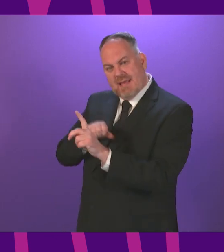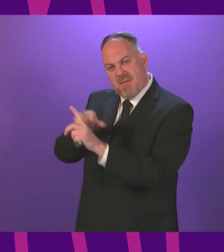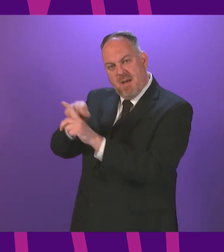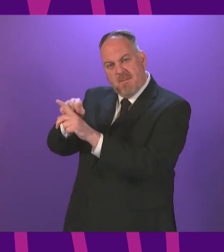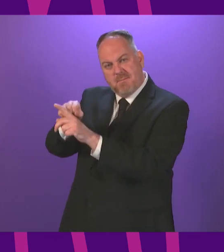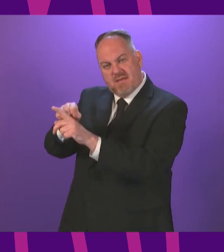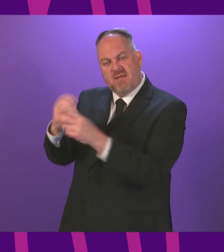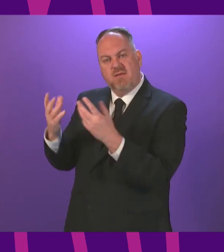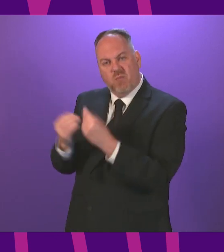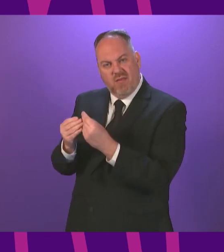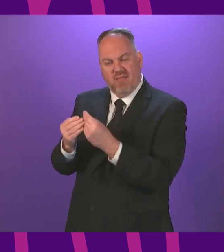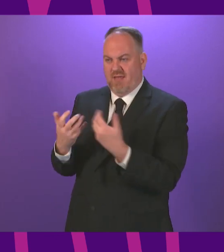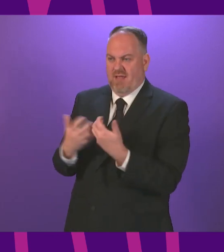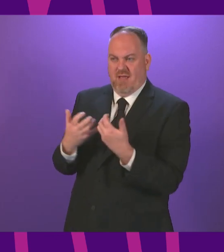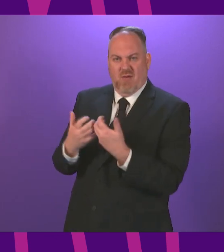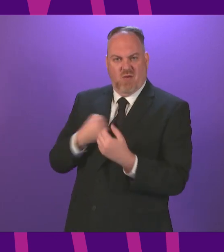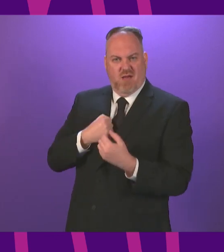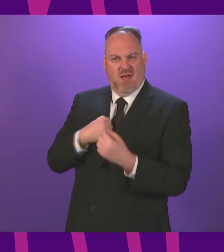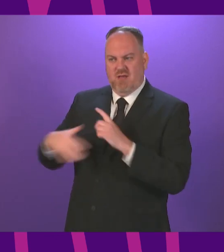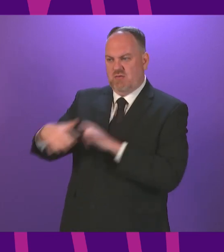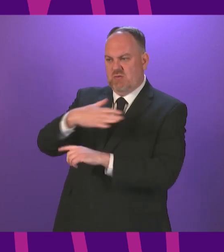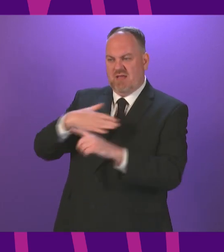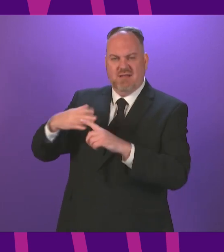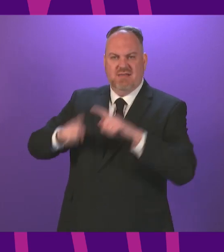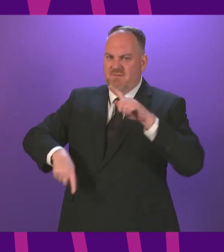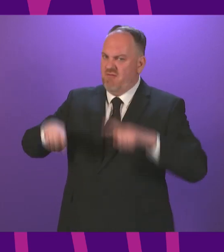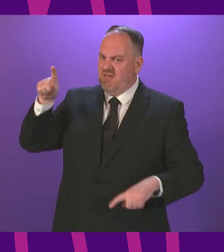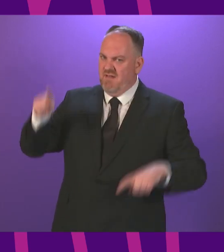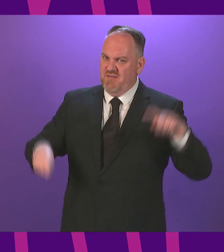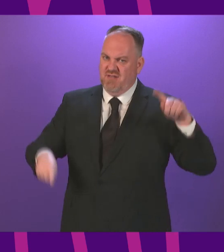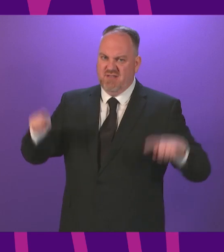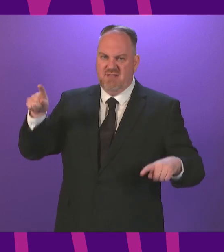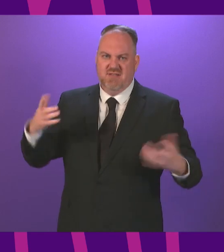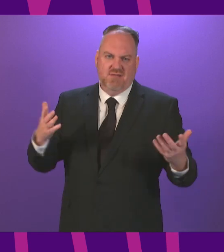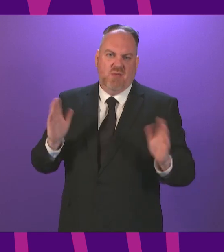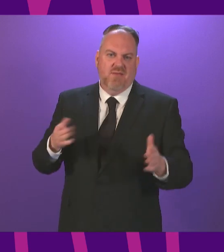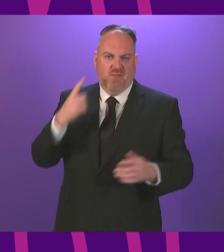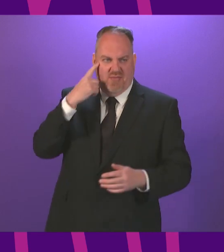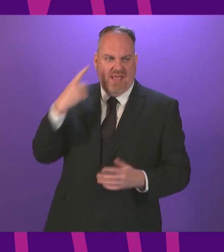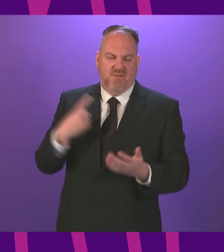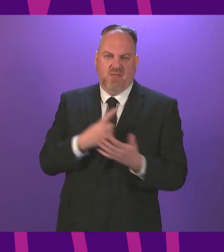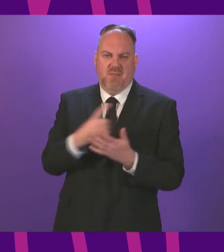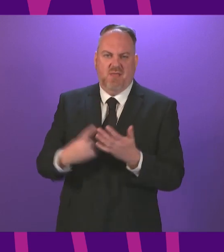for the diversity of that society in its words and its deeds. Others will question whether it can